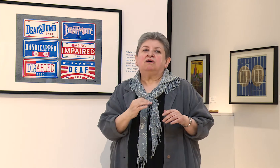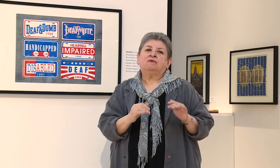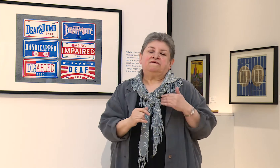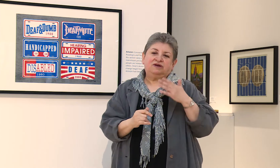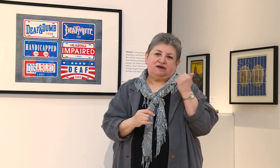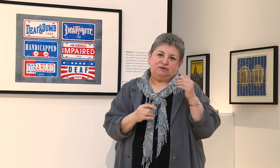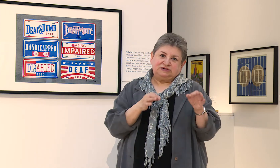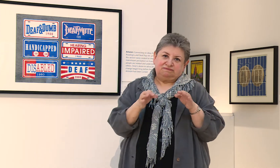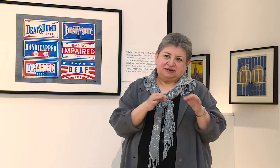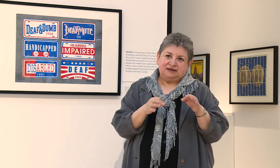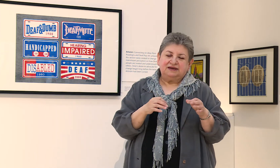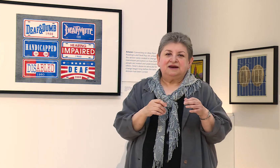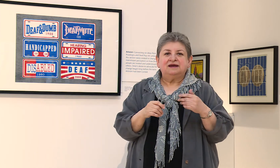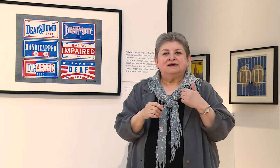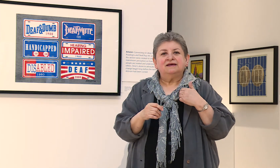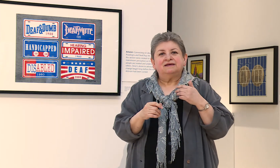Oh, I wanted to mention...